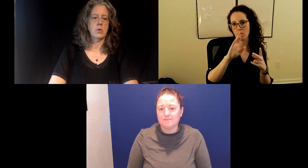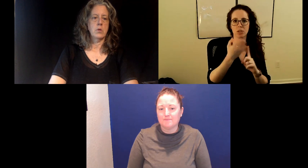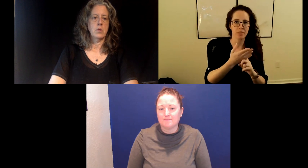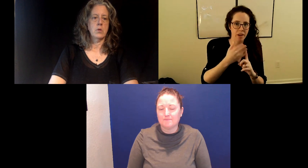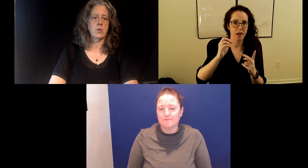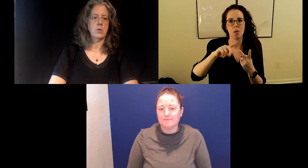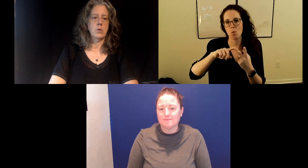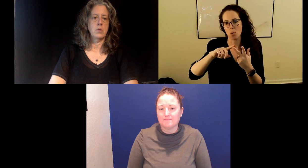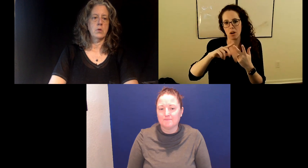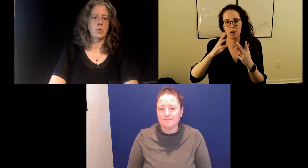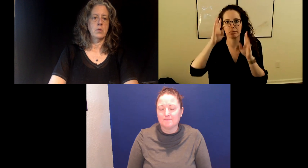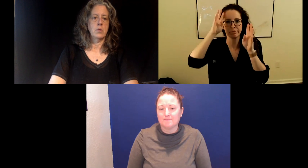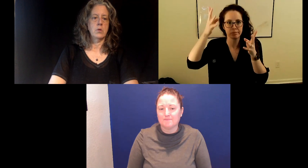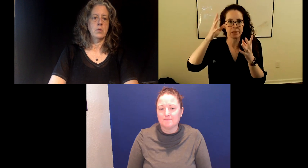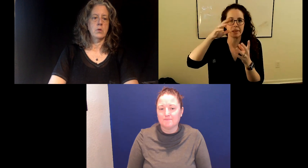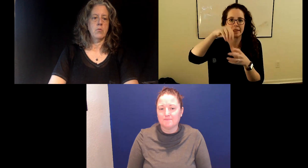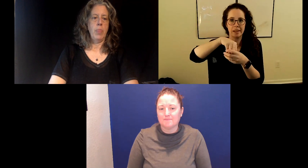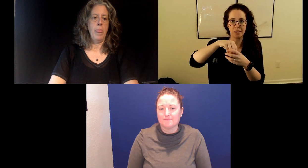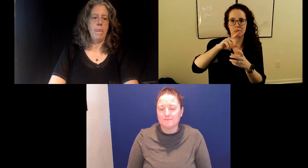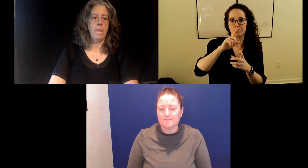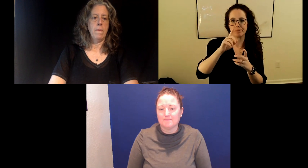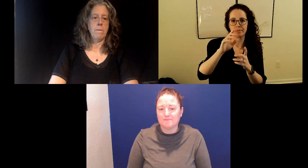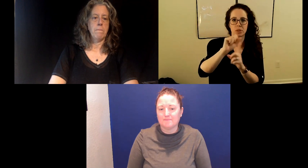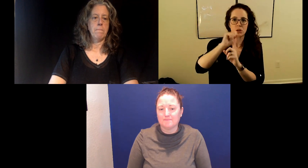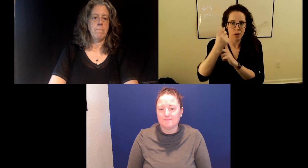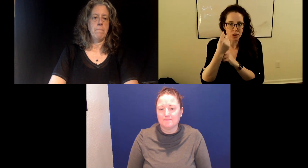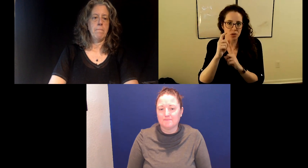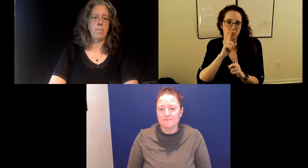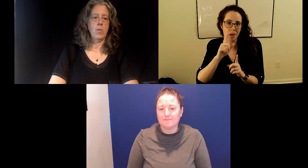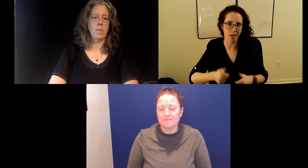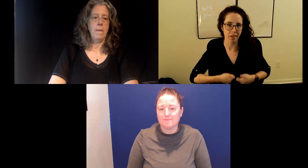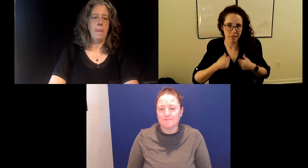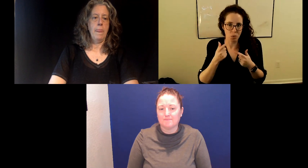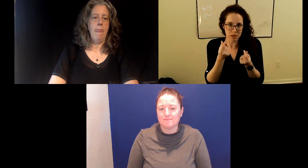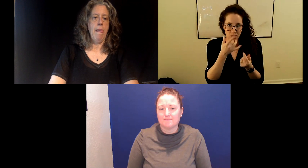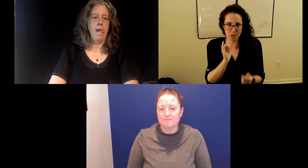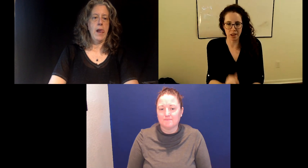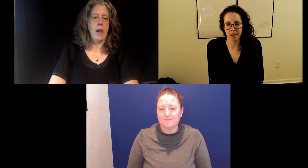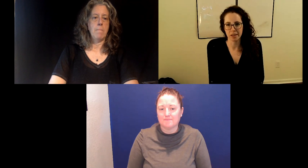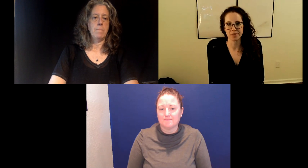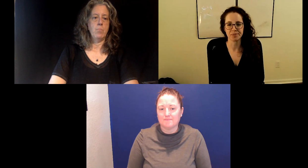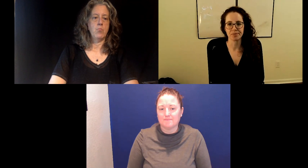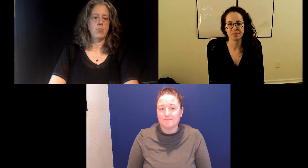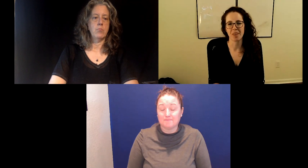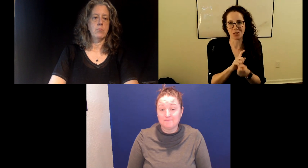emphasis on the explanation and convincing someone or coming up with a situational um